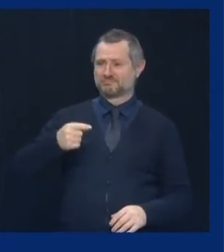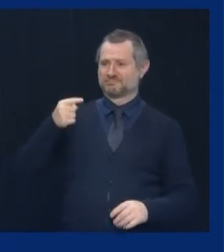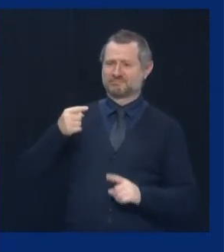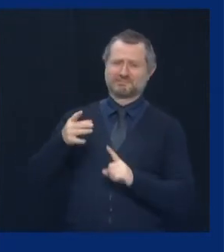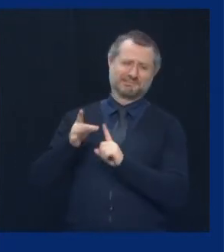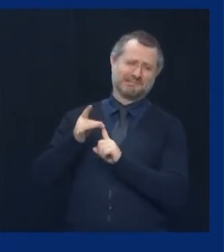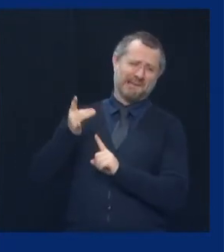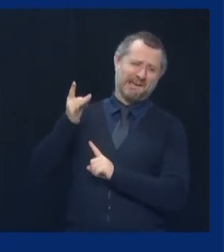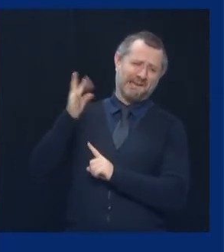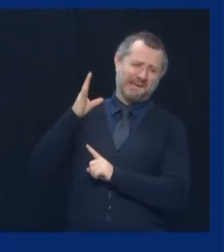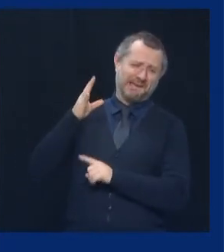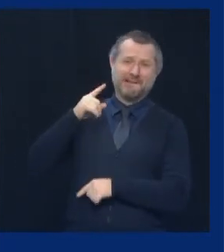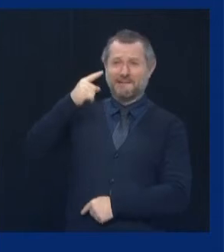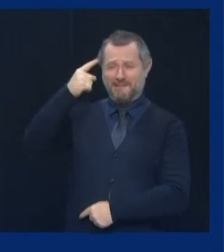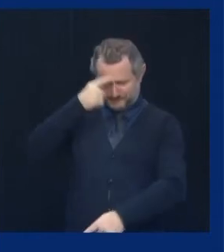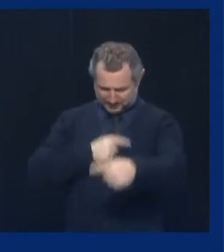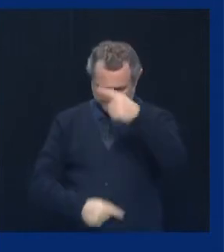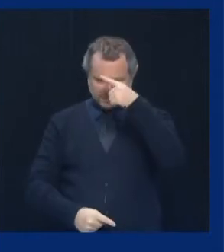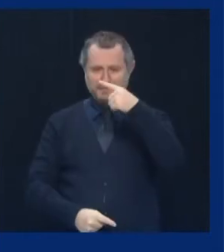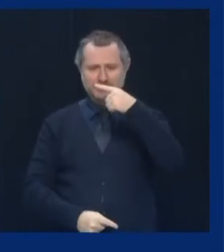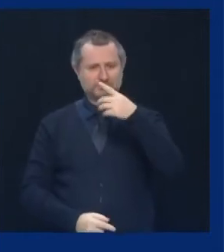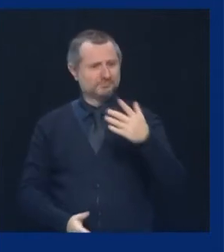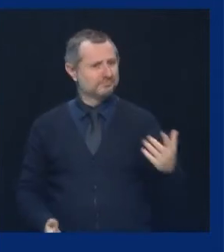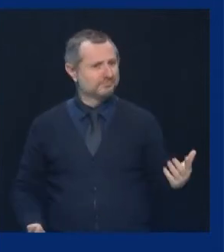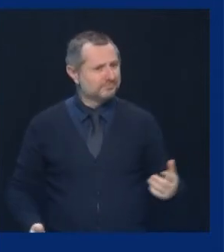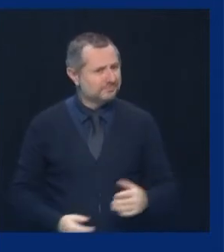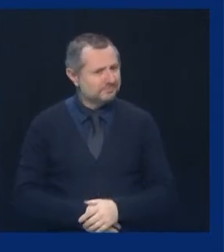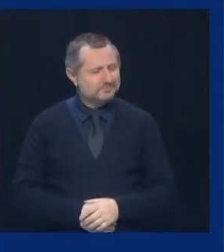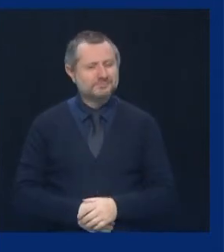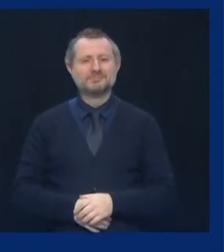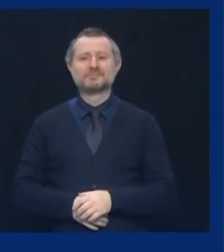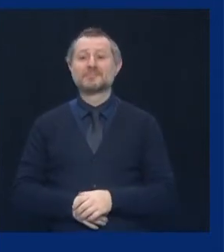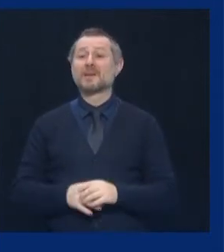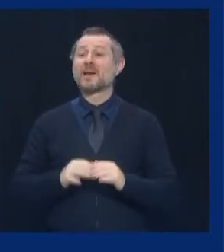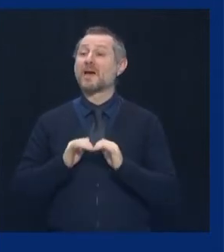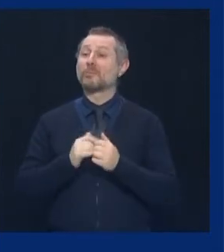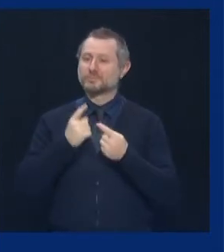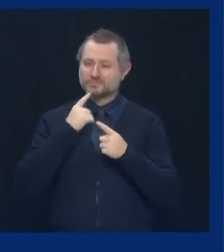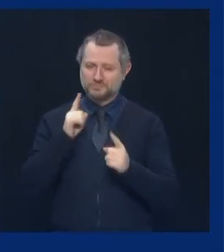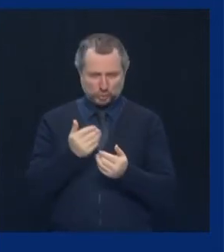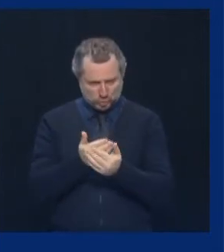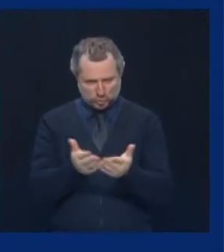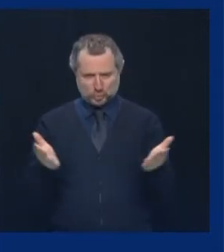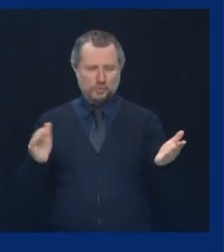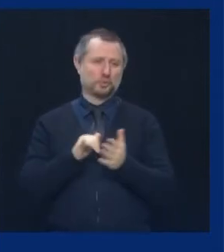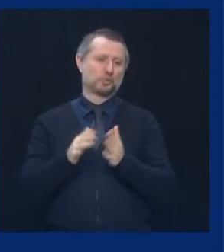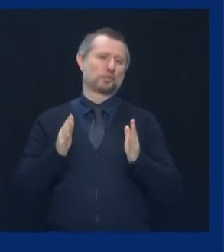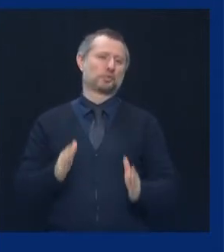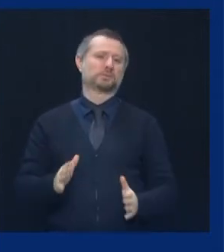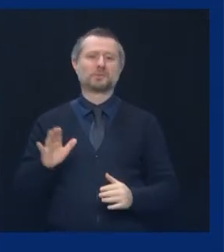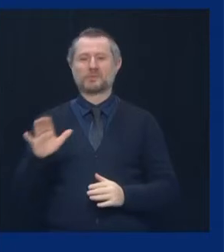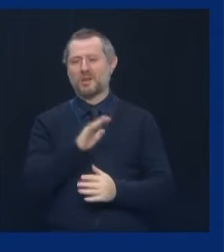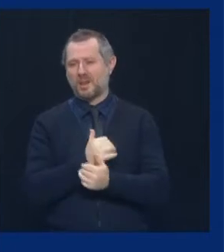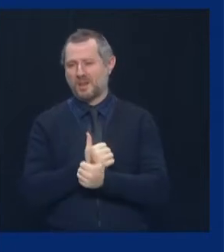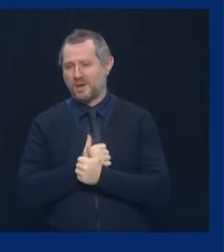YORKERS BROUGHT TO OTHERS. YOU WENT FROM THE HIGHEST INFECTION RATE IN THE NATION TO ONE OF THE LOWEST.